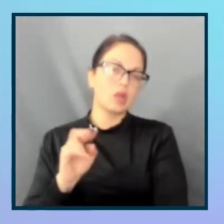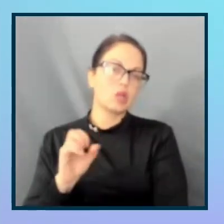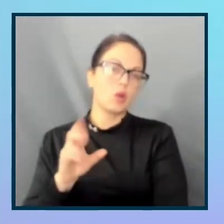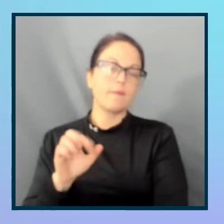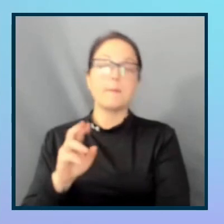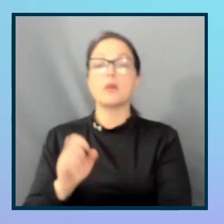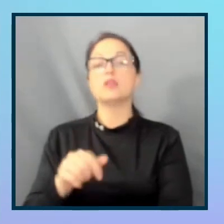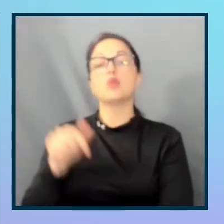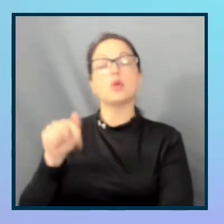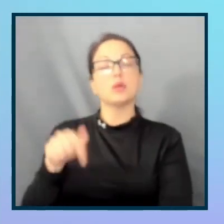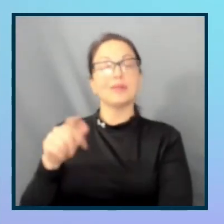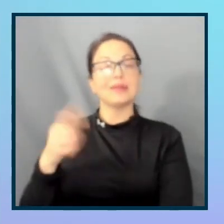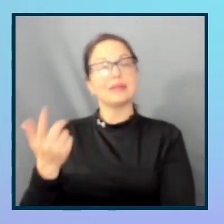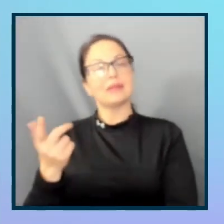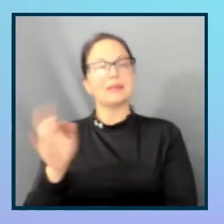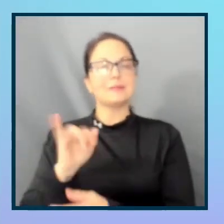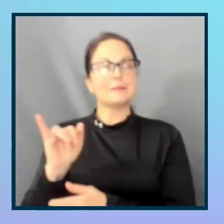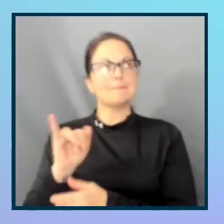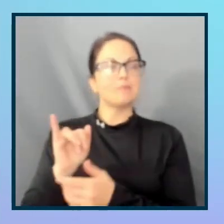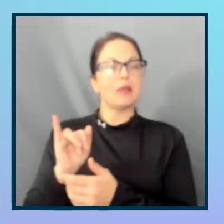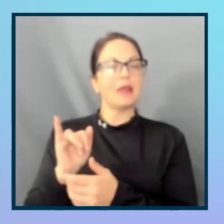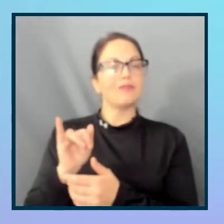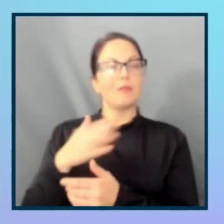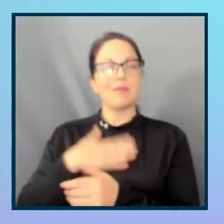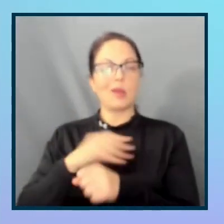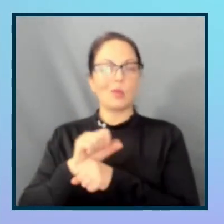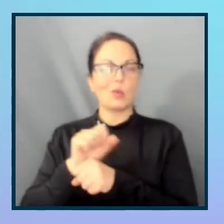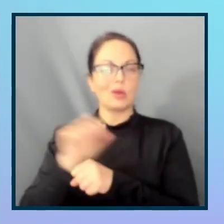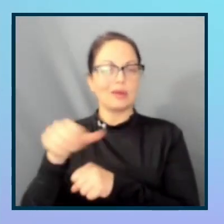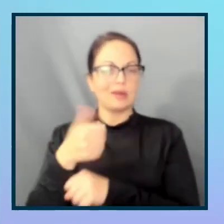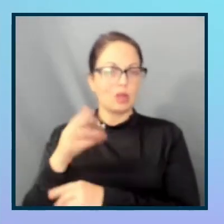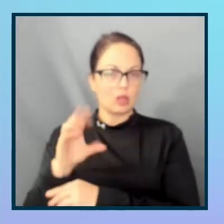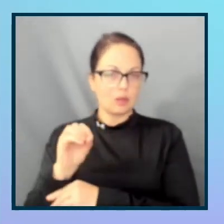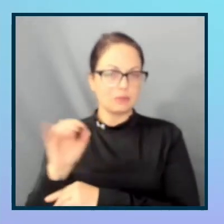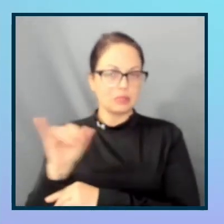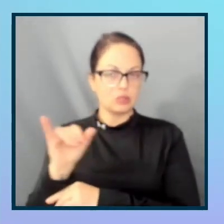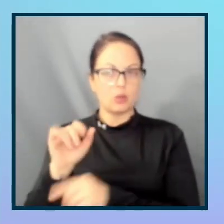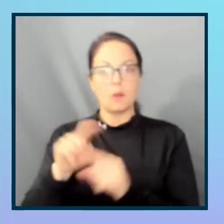at other companies, but it's all about intersectionality.